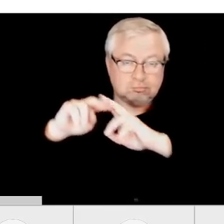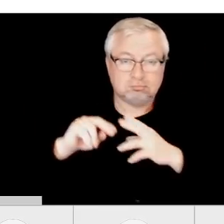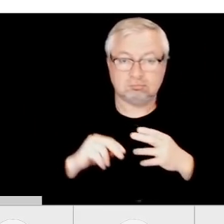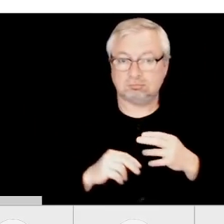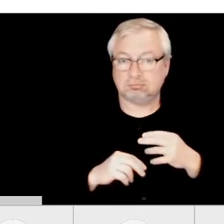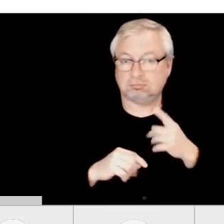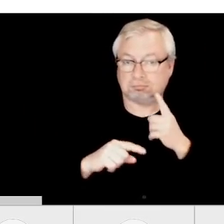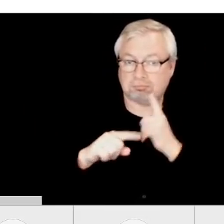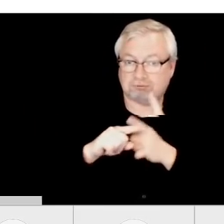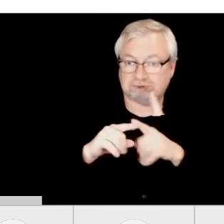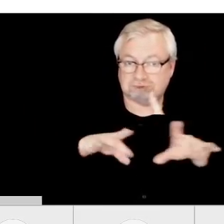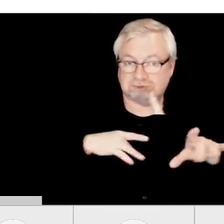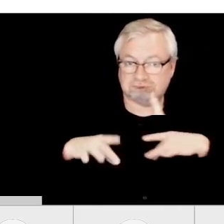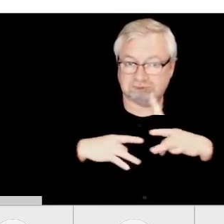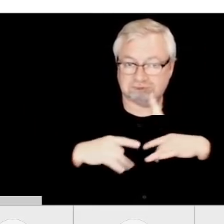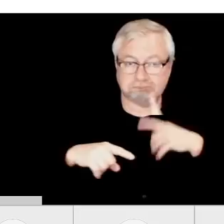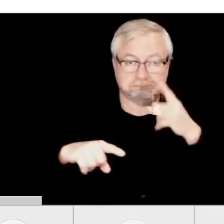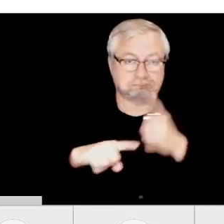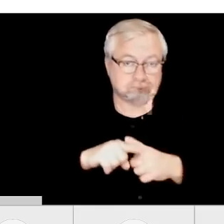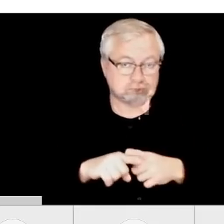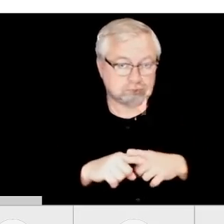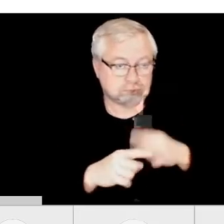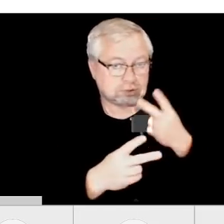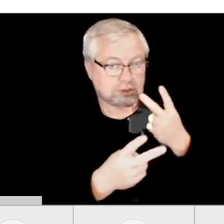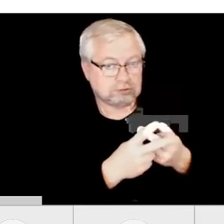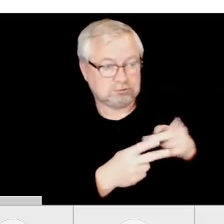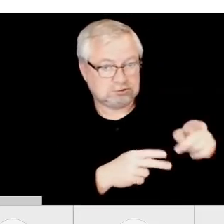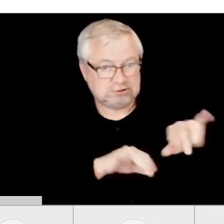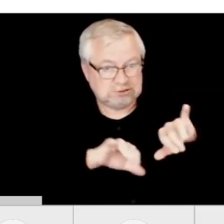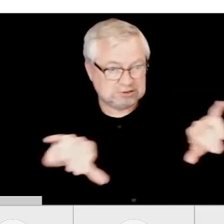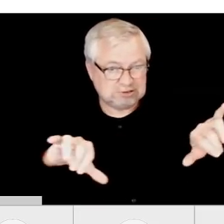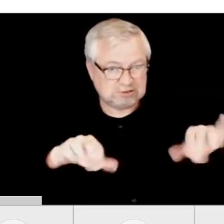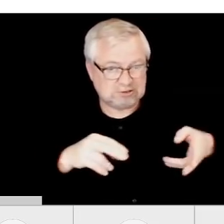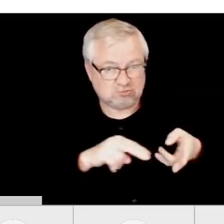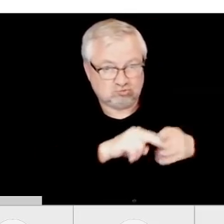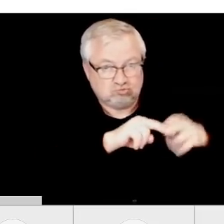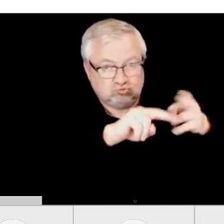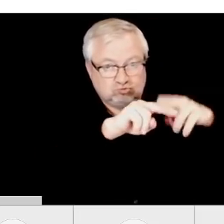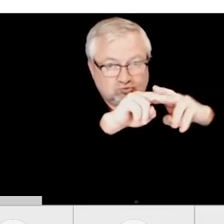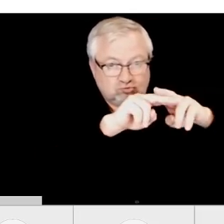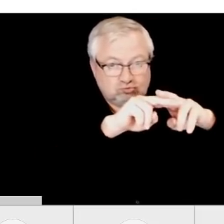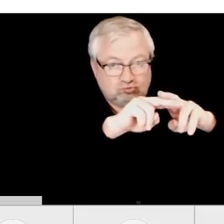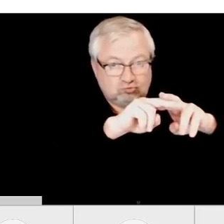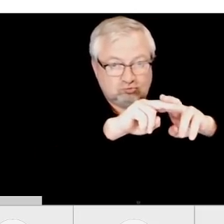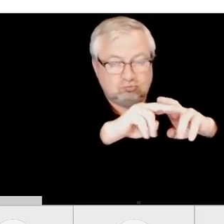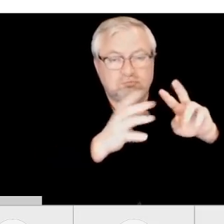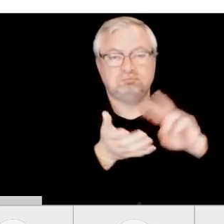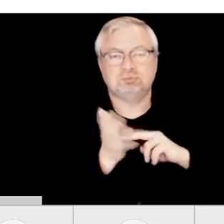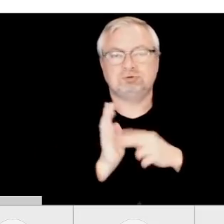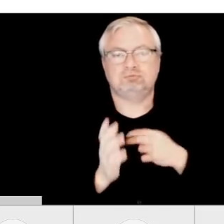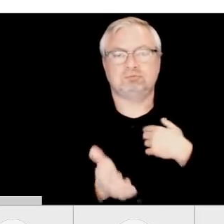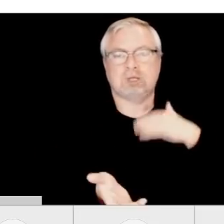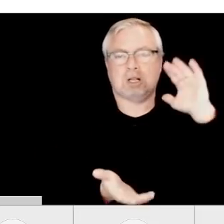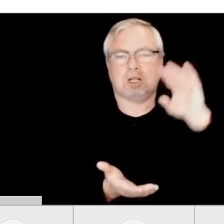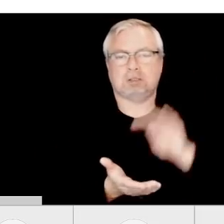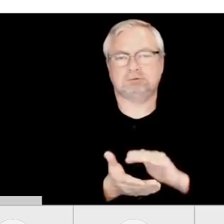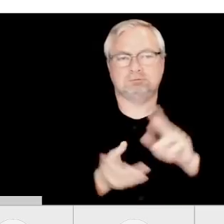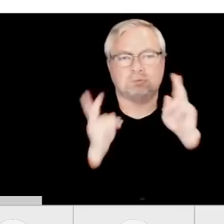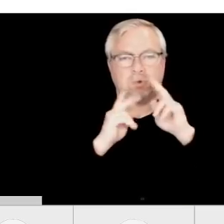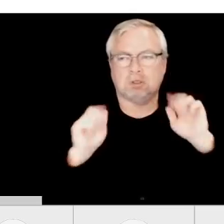And so there you have a reduced number, fewer people are getting infected is the upshot.